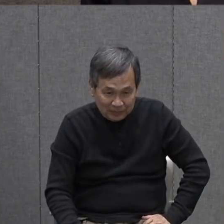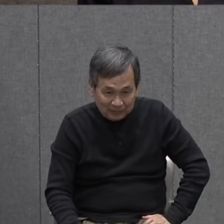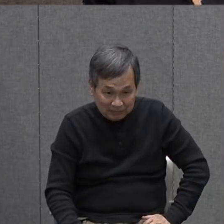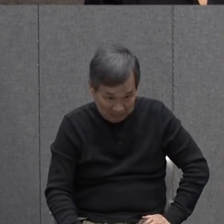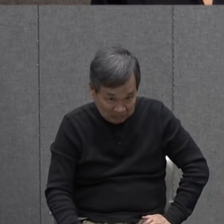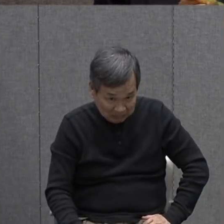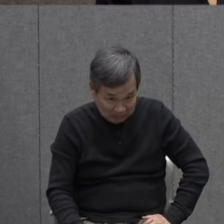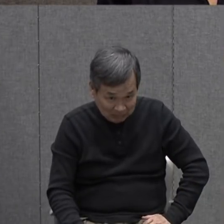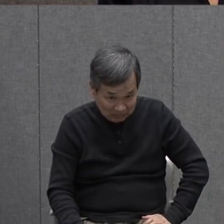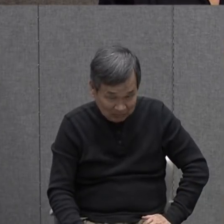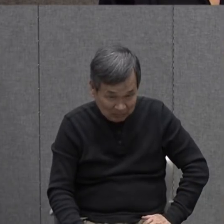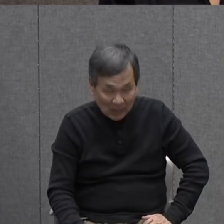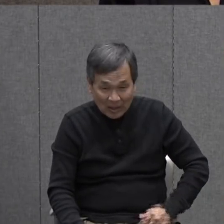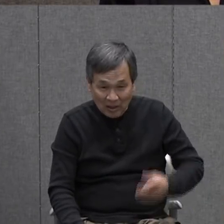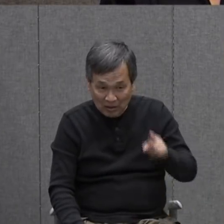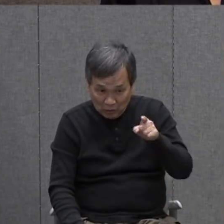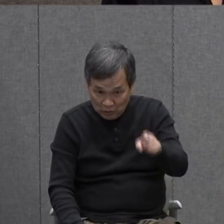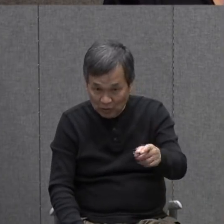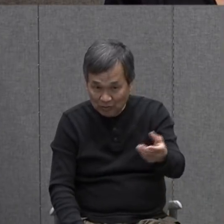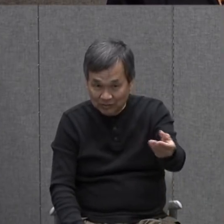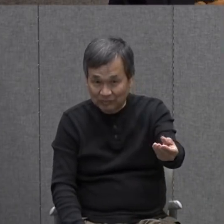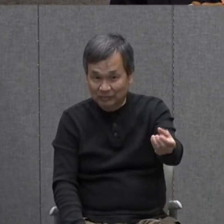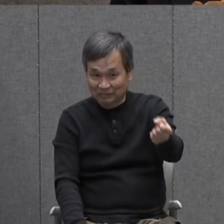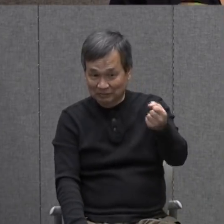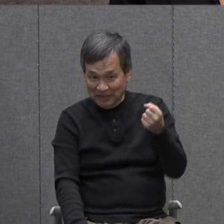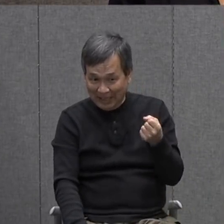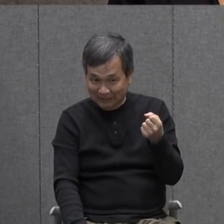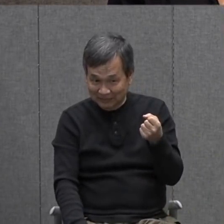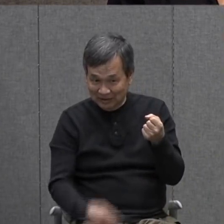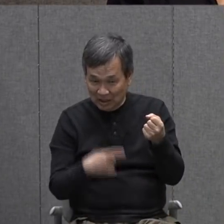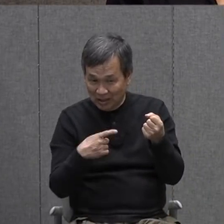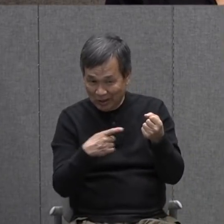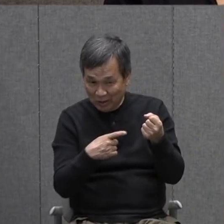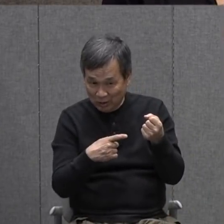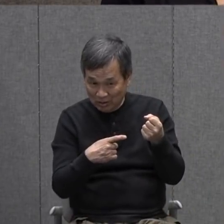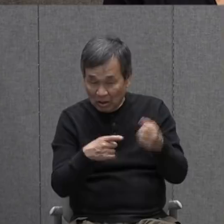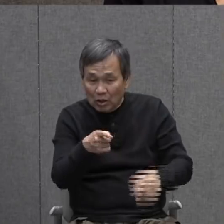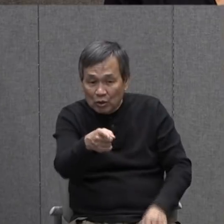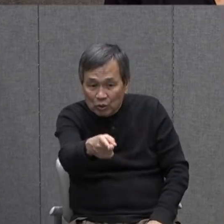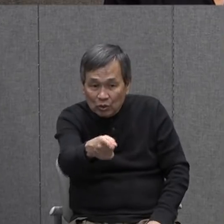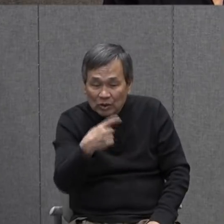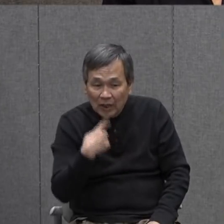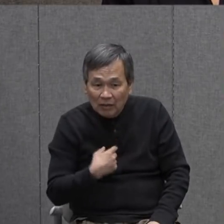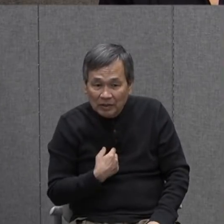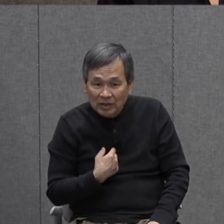Okay, feel your object, look at it, and then you can describe it.